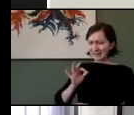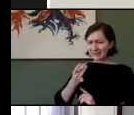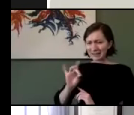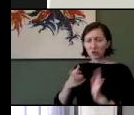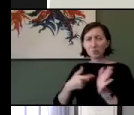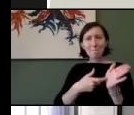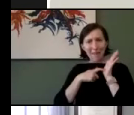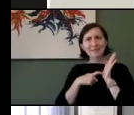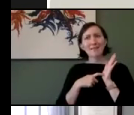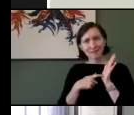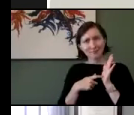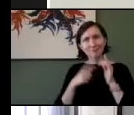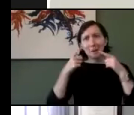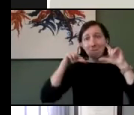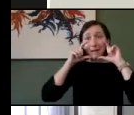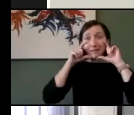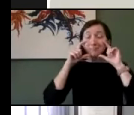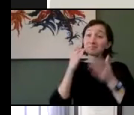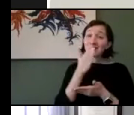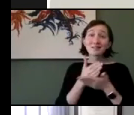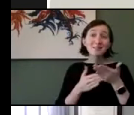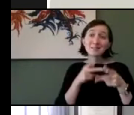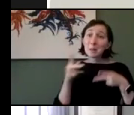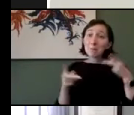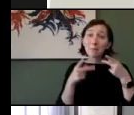Yes, some people wouldn't cover their noses back then.